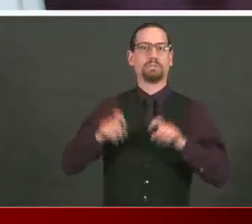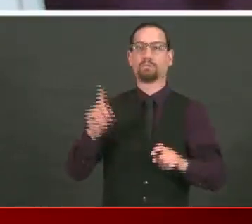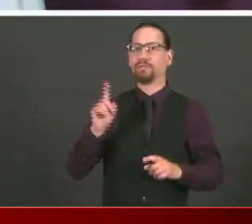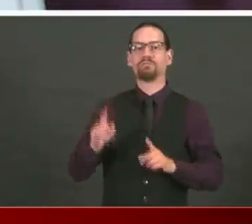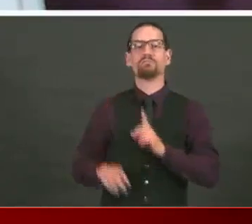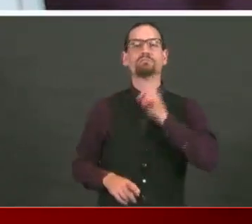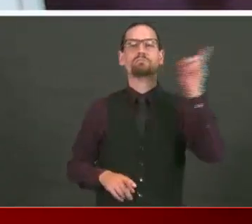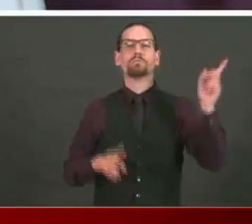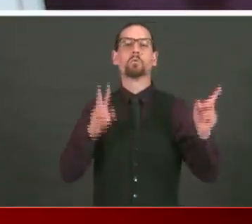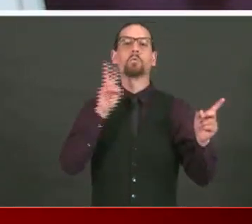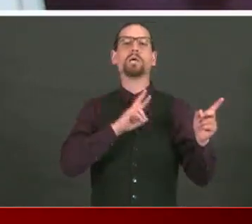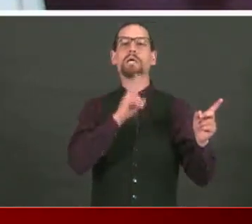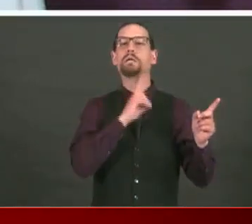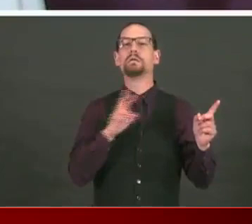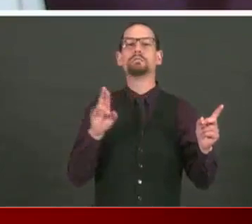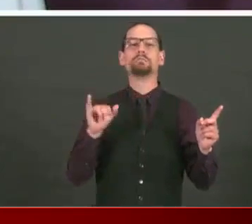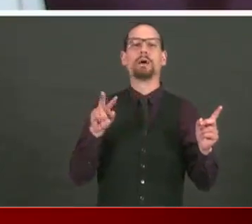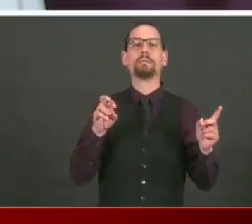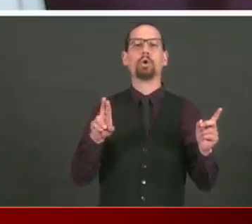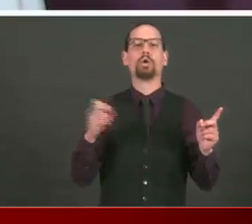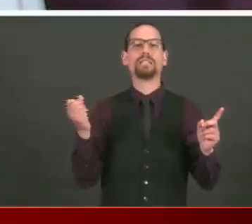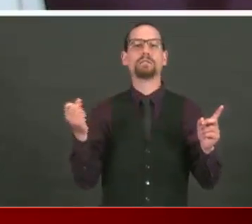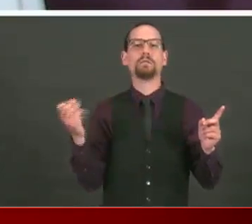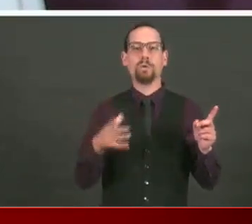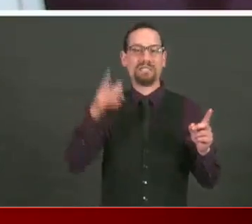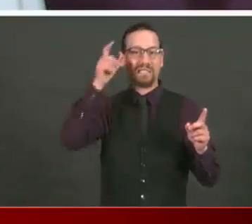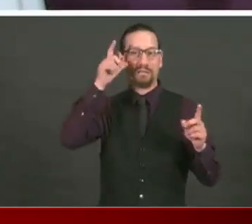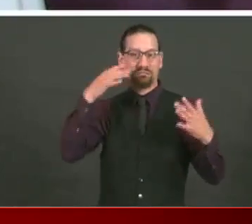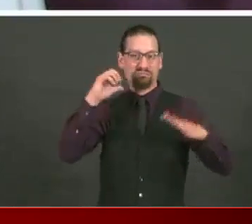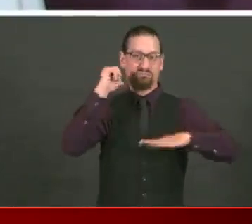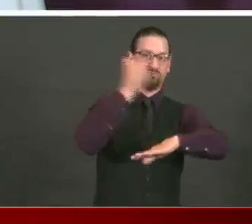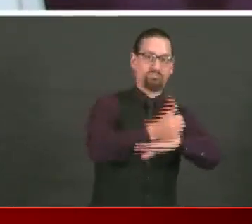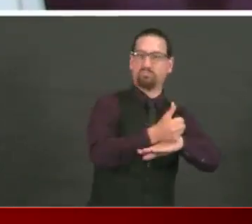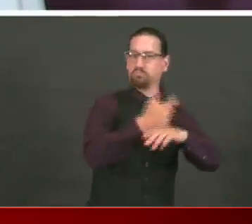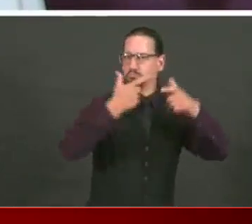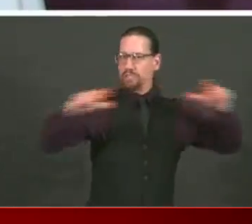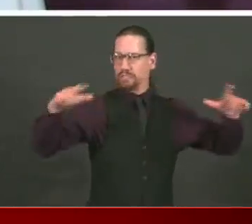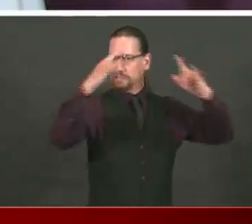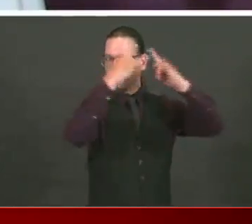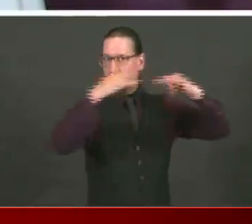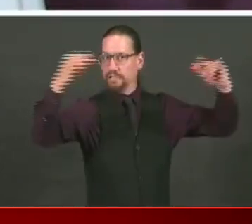LAST DAY OF TESTING AT THE TWIN RIVERS SITES IN LINCOLN OPERATED